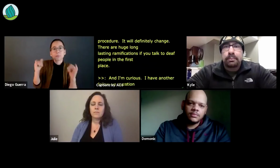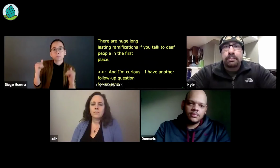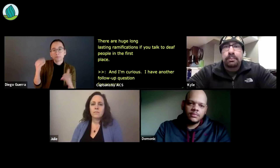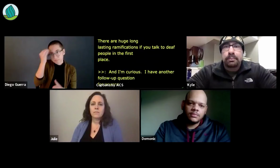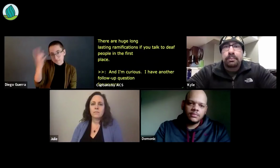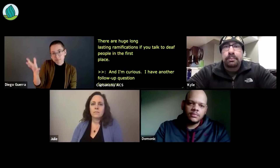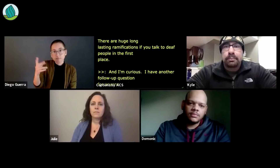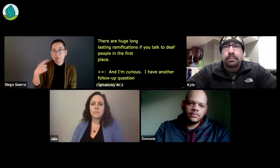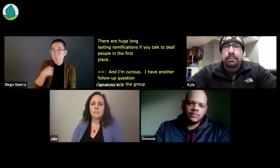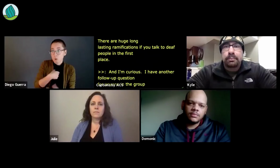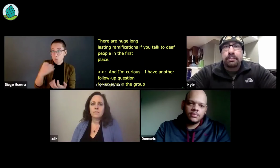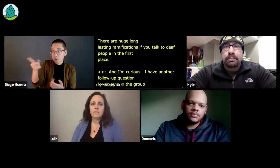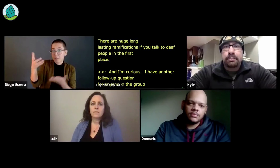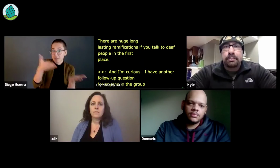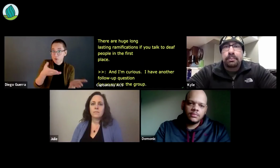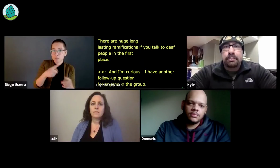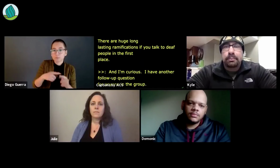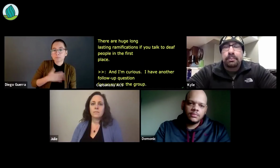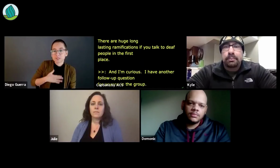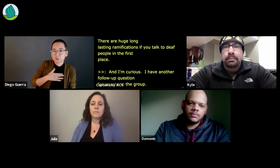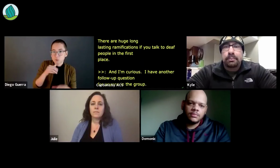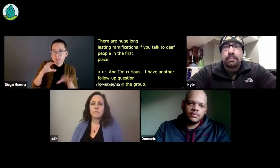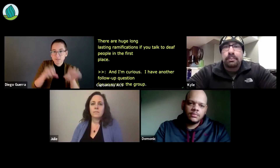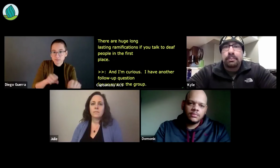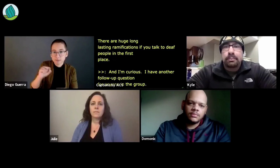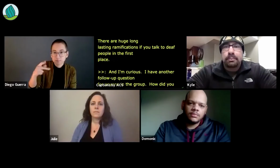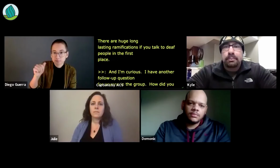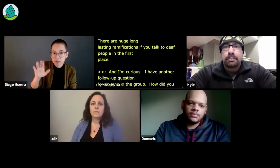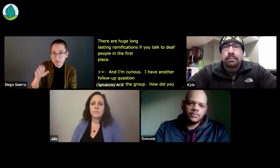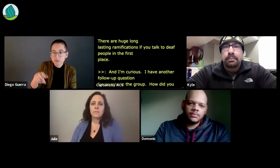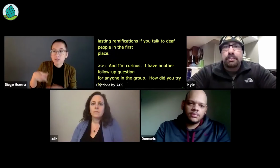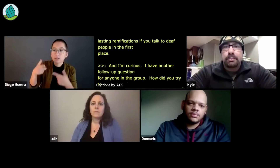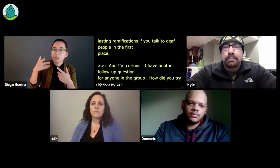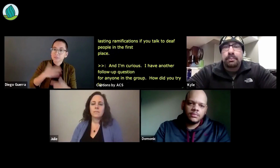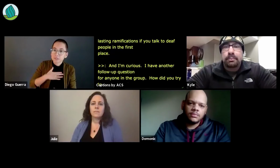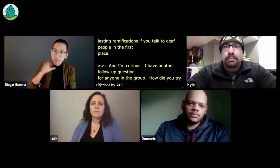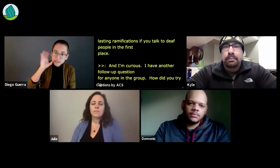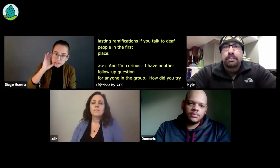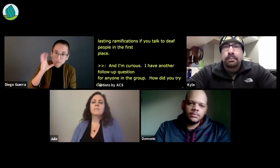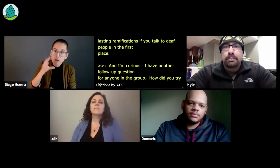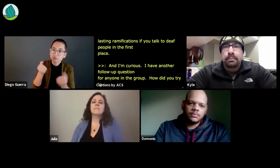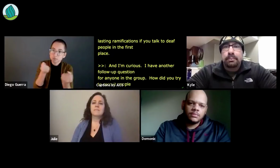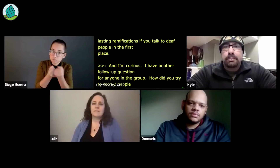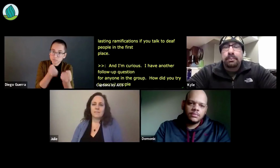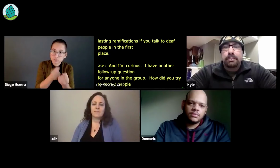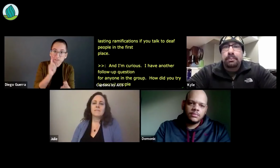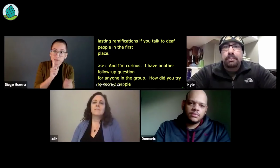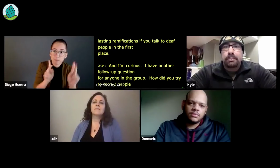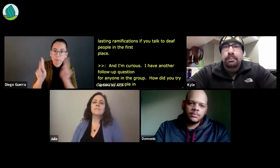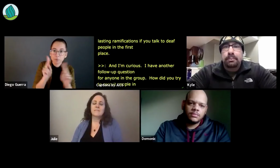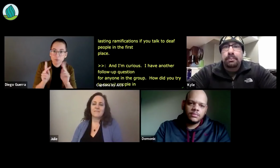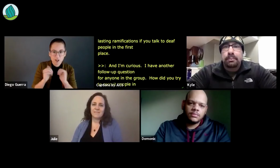that are in those critical positions, do you indicate that you want them there at the table but not to take over the space, that you want them there